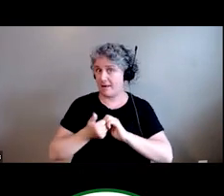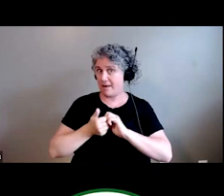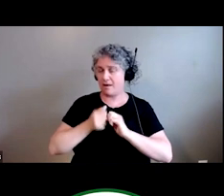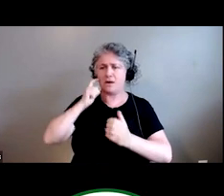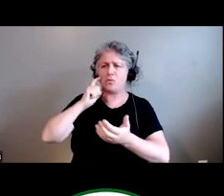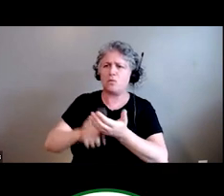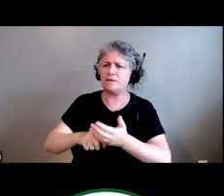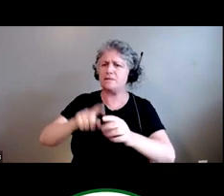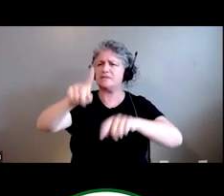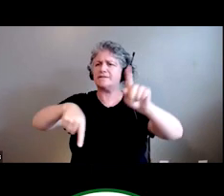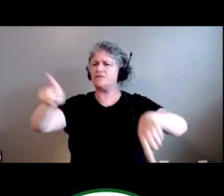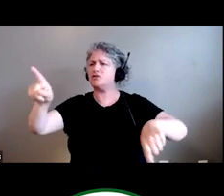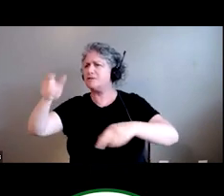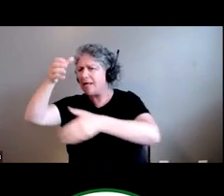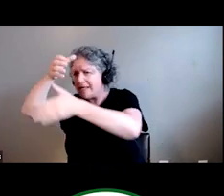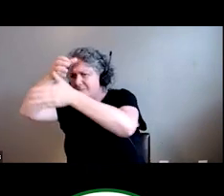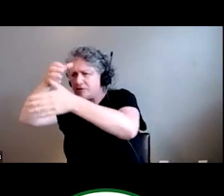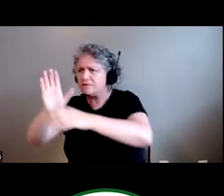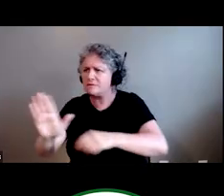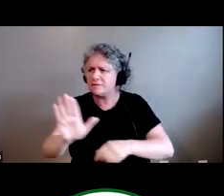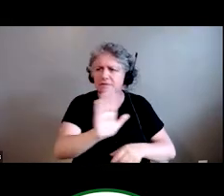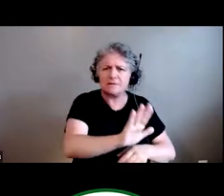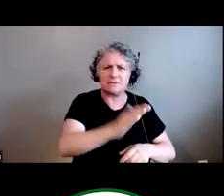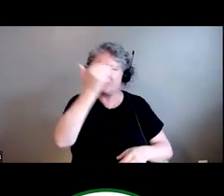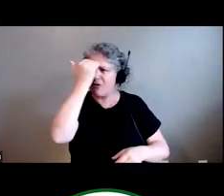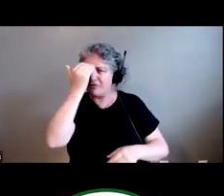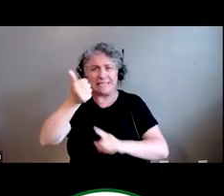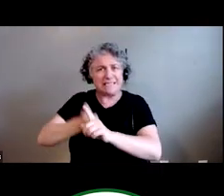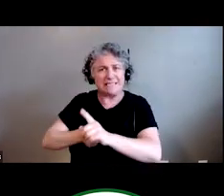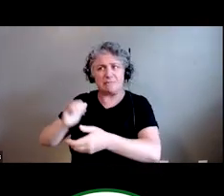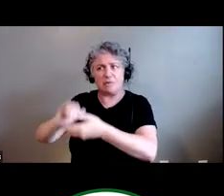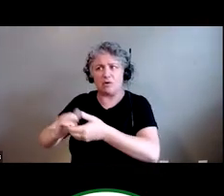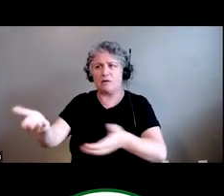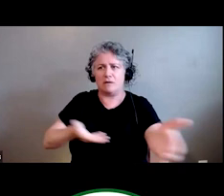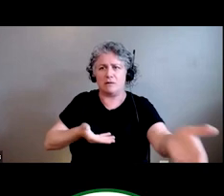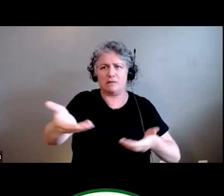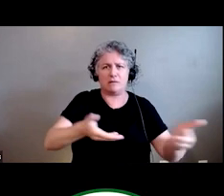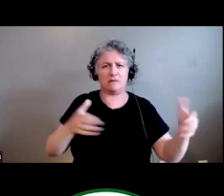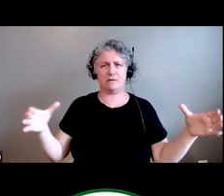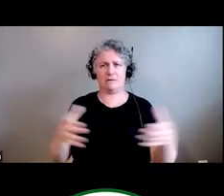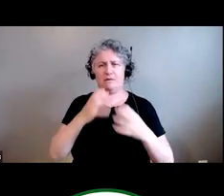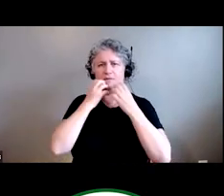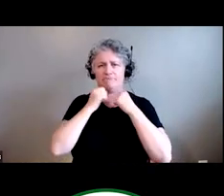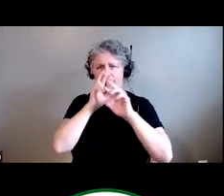Principal 3, we believe trust and transparency are built when partners share in decision-making